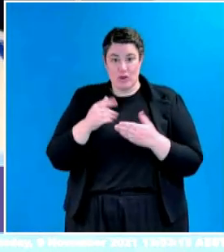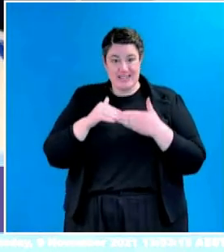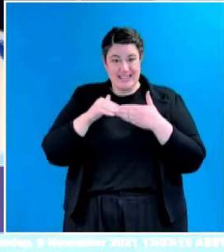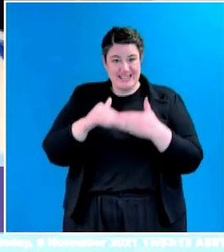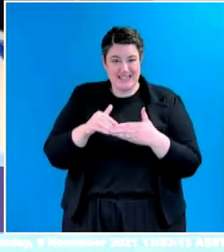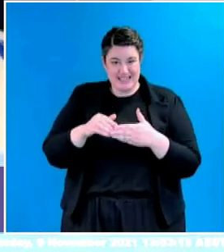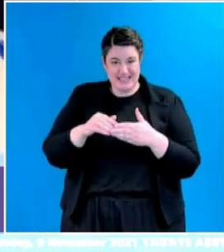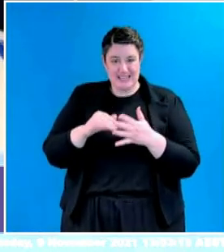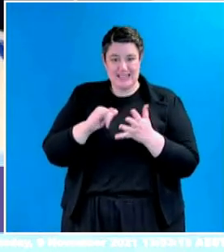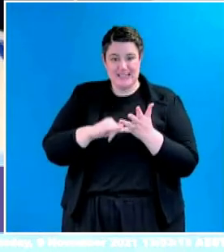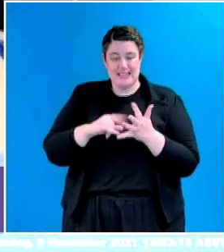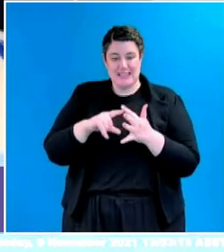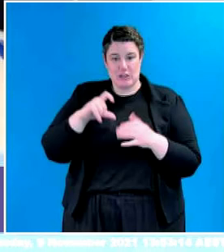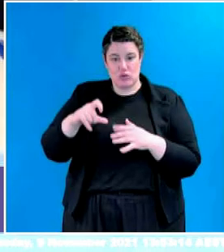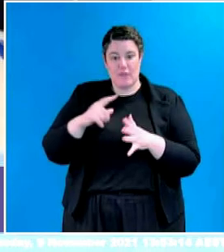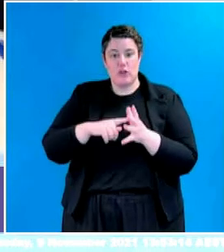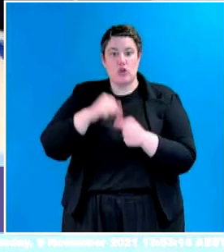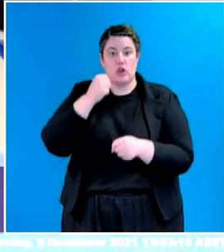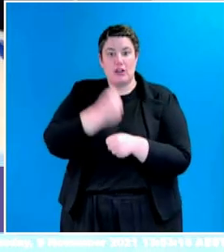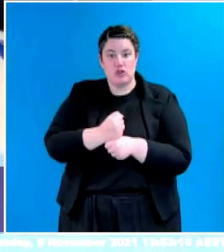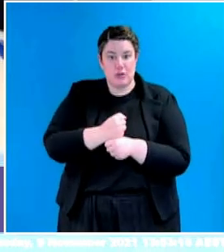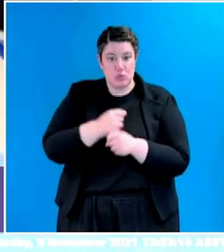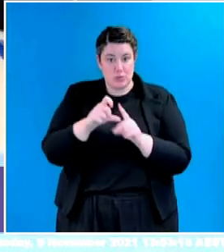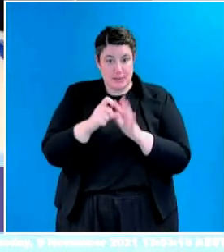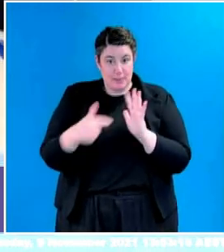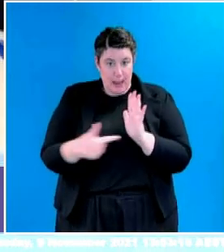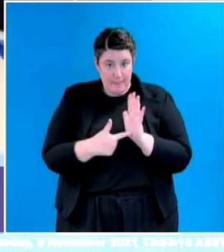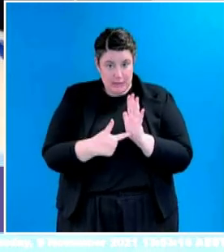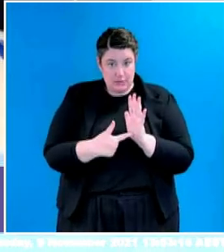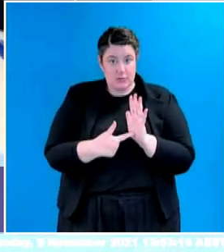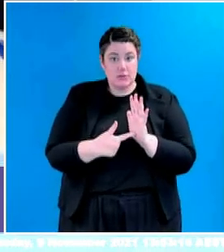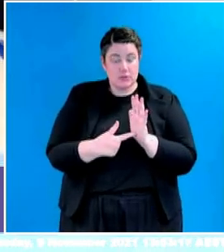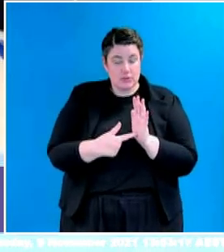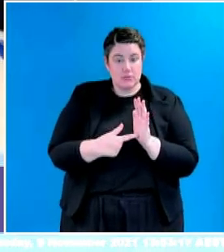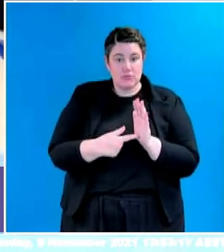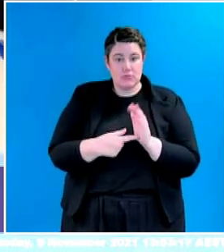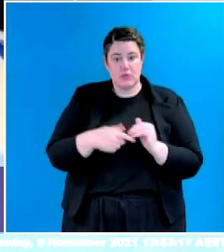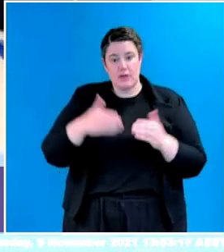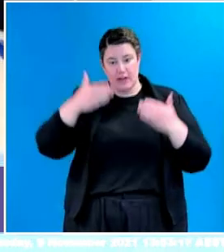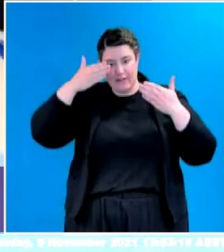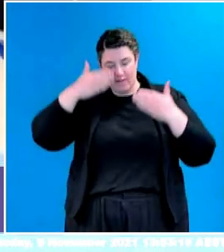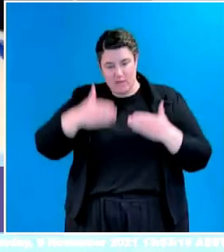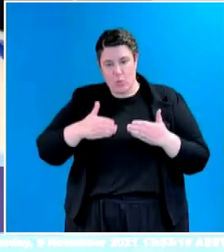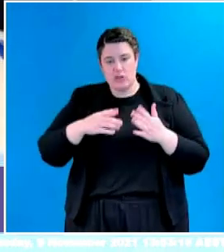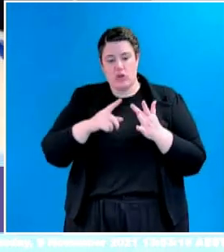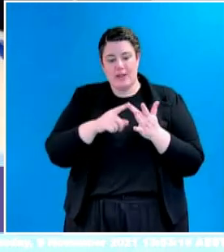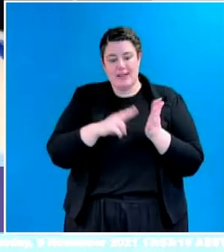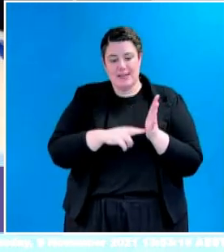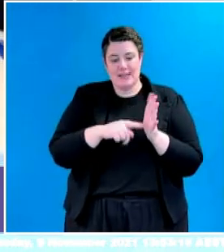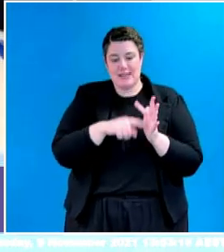Attorney-General's Department in the area of Integrity and International